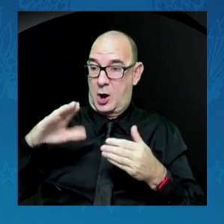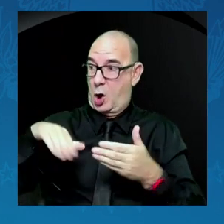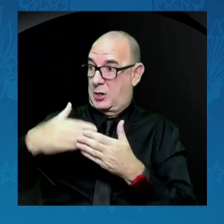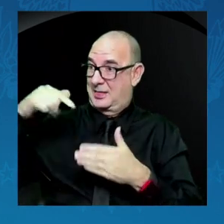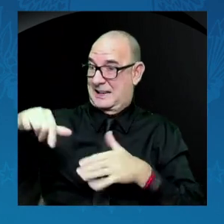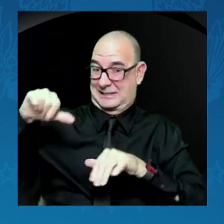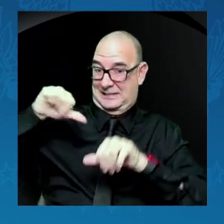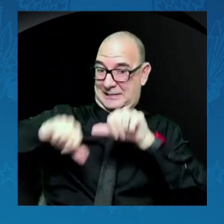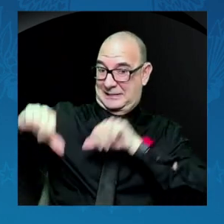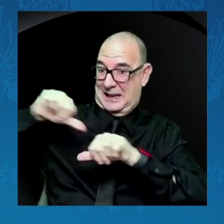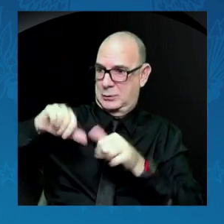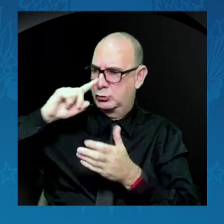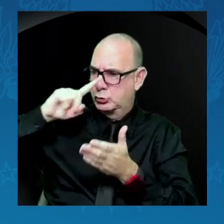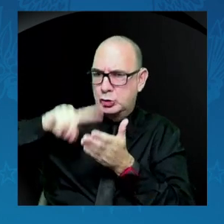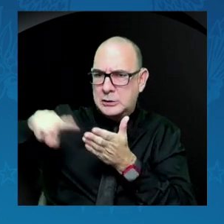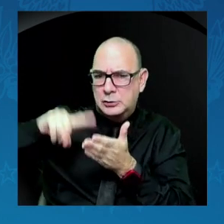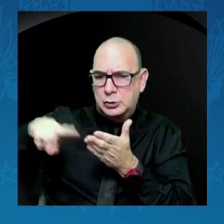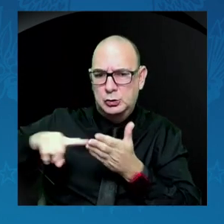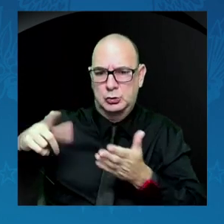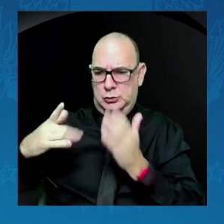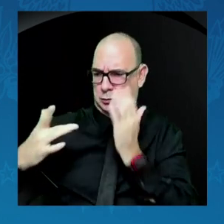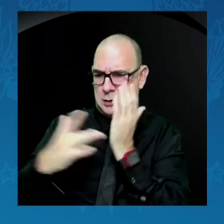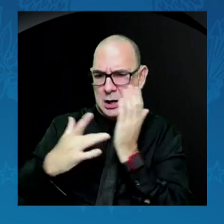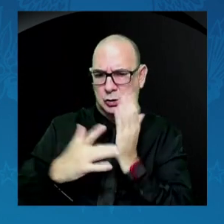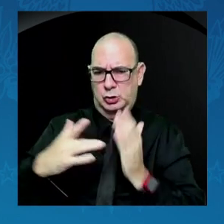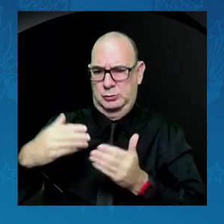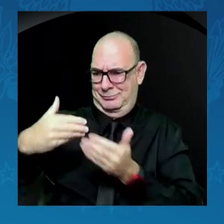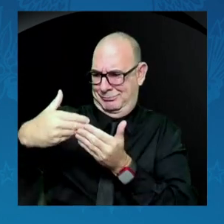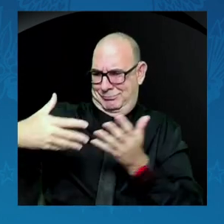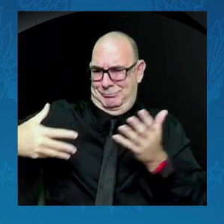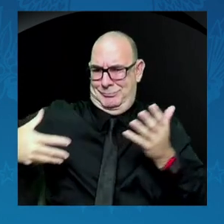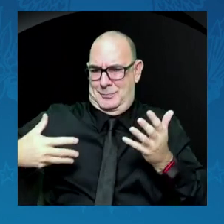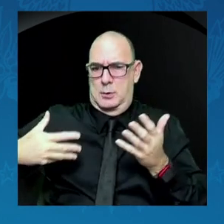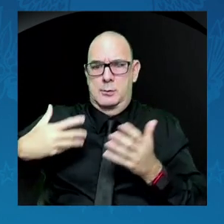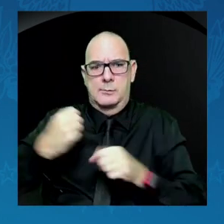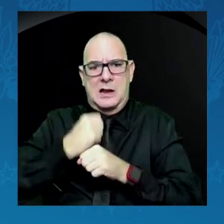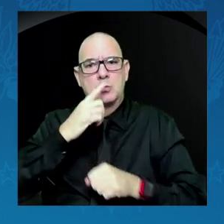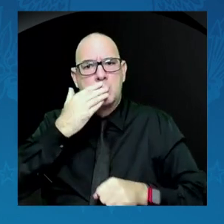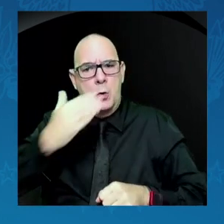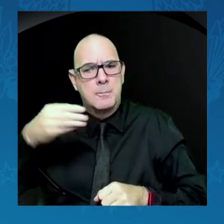it's creating good paying jobs and new industries